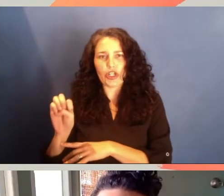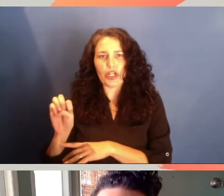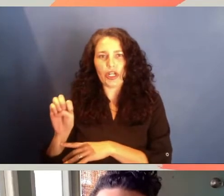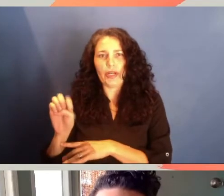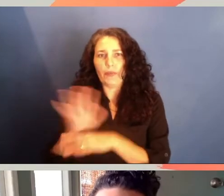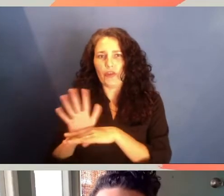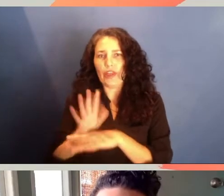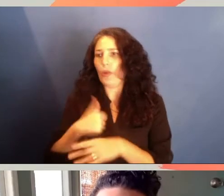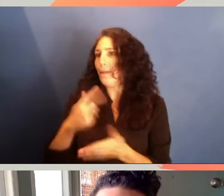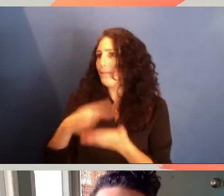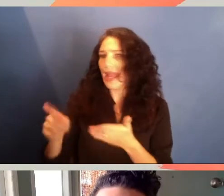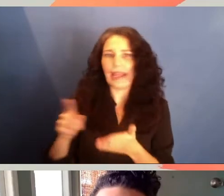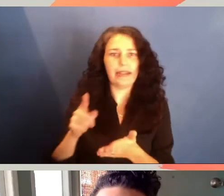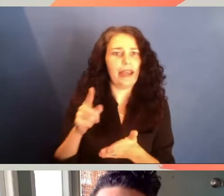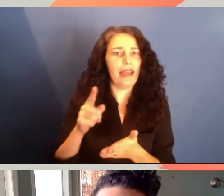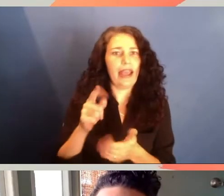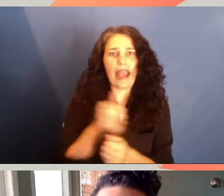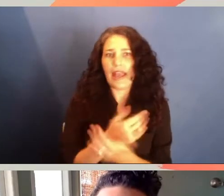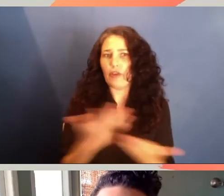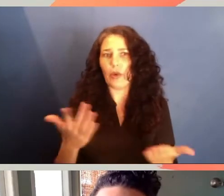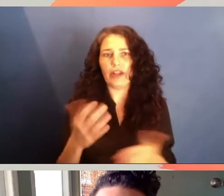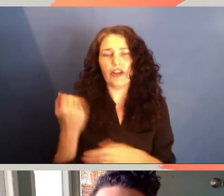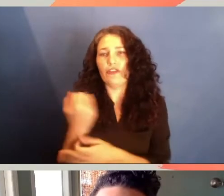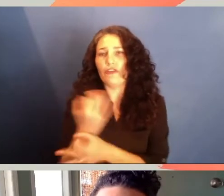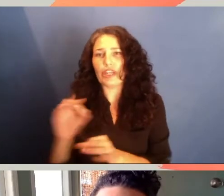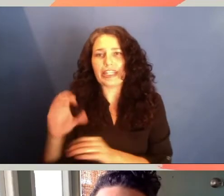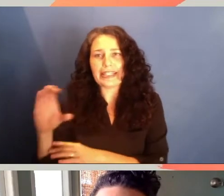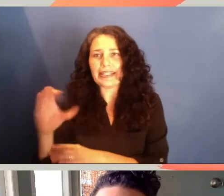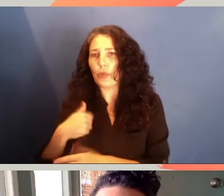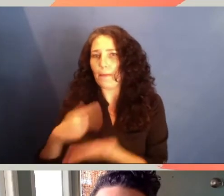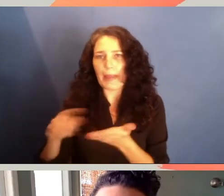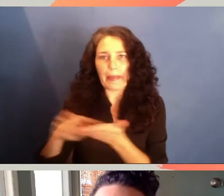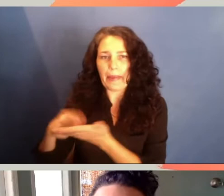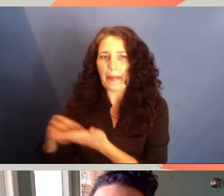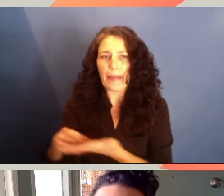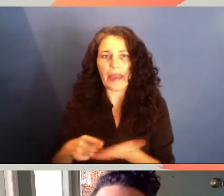on "Free Cece!", we paid everybody. For MTV, they said, no, when we did the "T Word" for MTV.